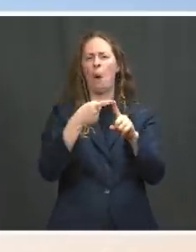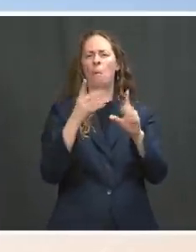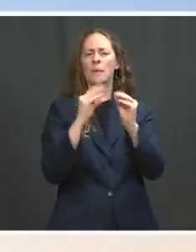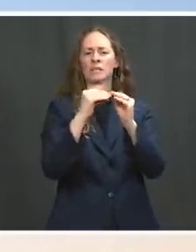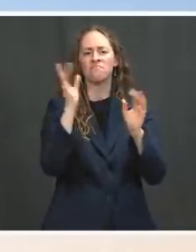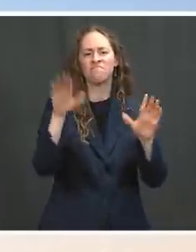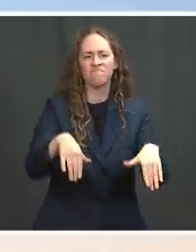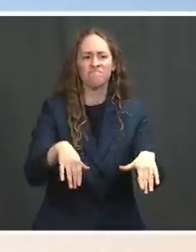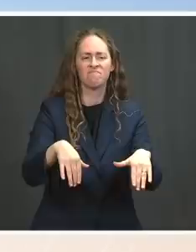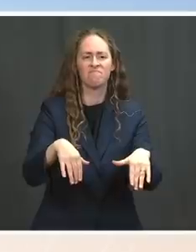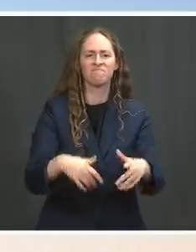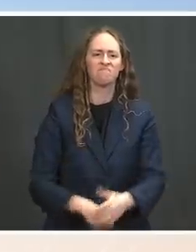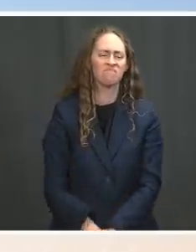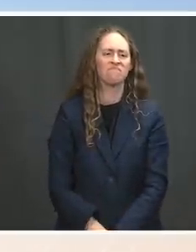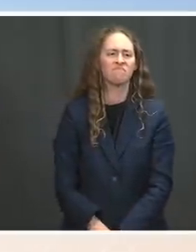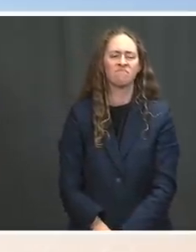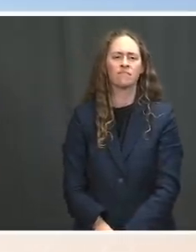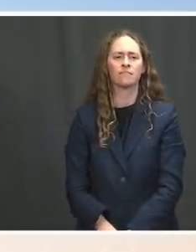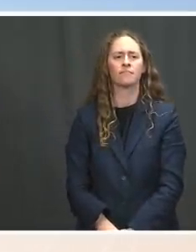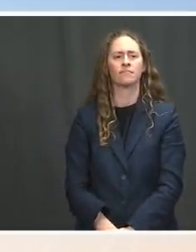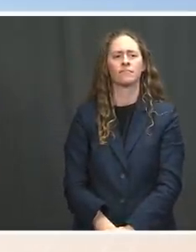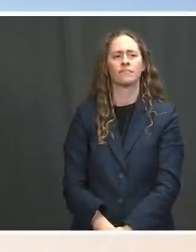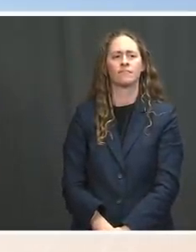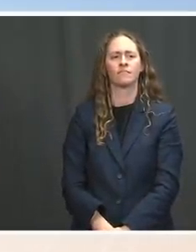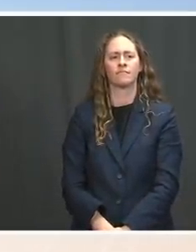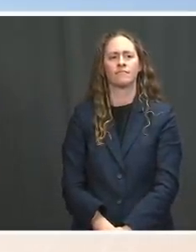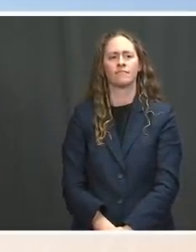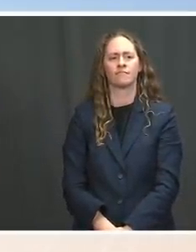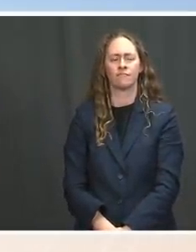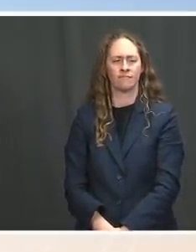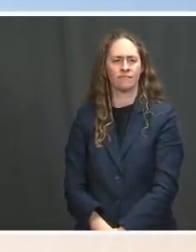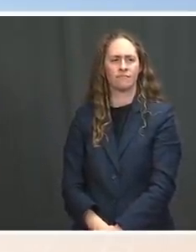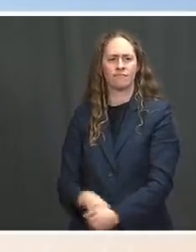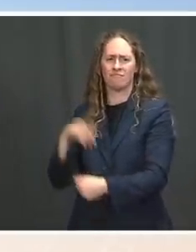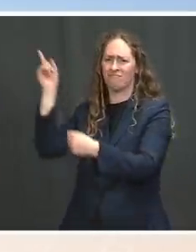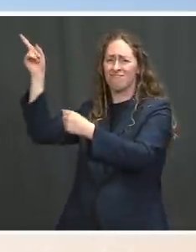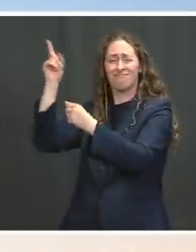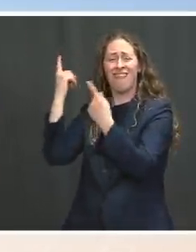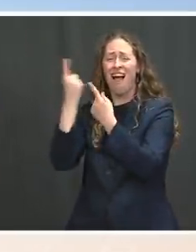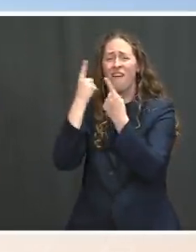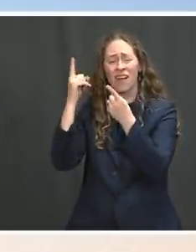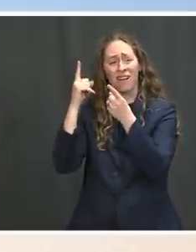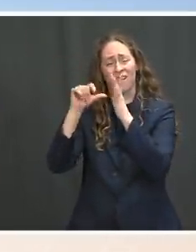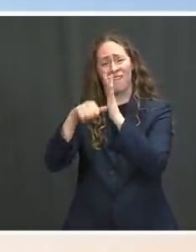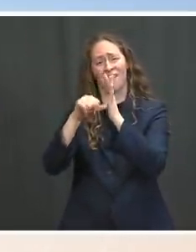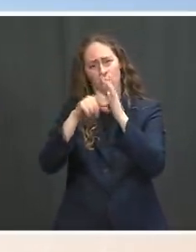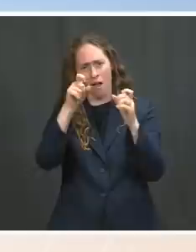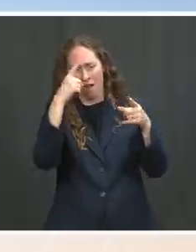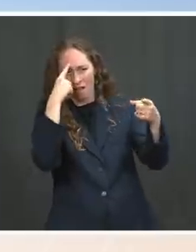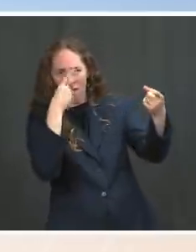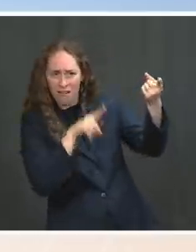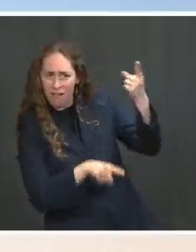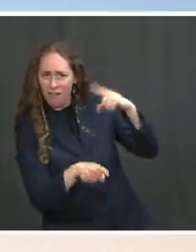and his only line in the sand is around inaction. And, certainly, I don't think anyone anticipates,